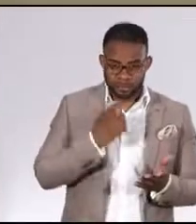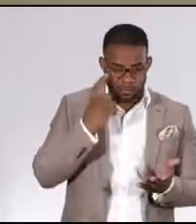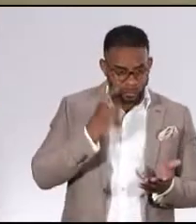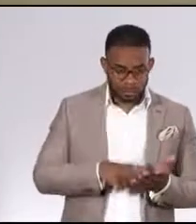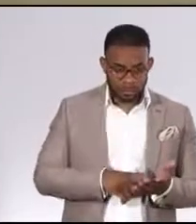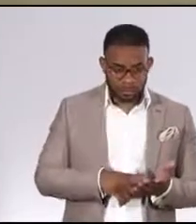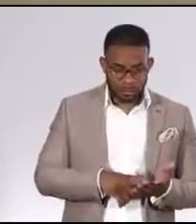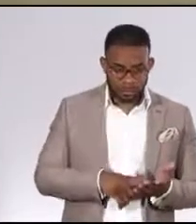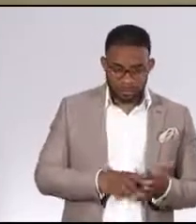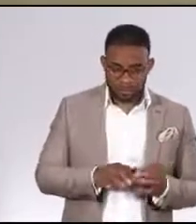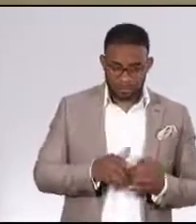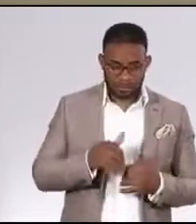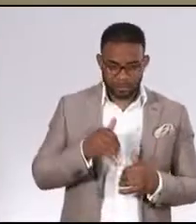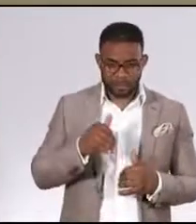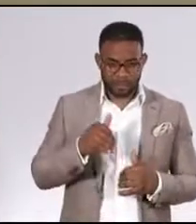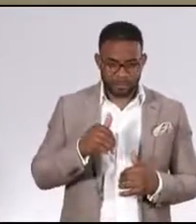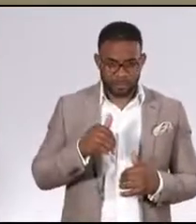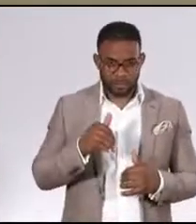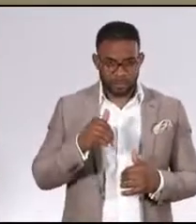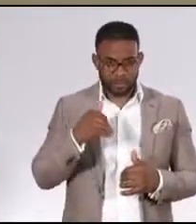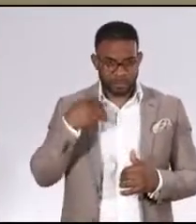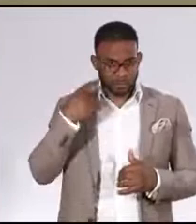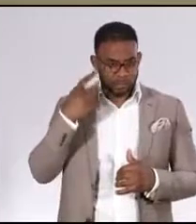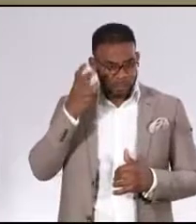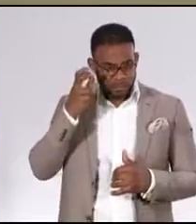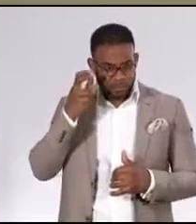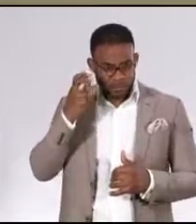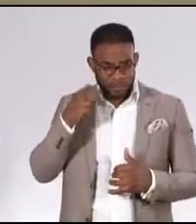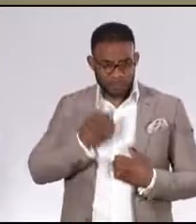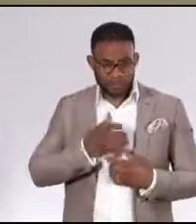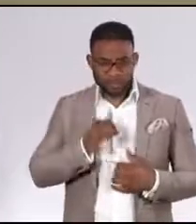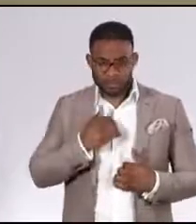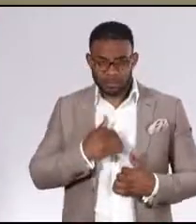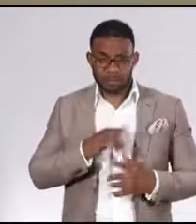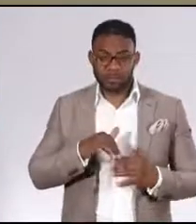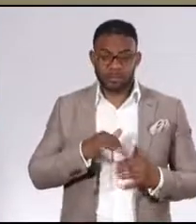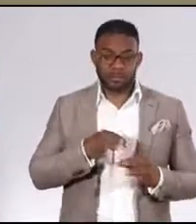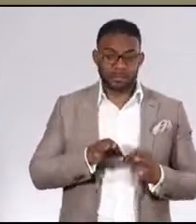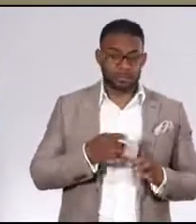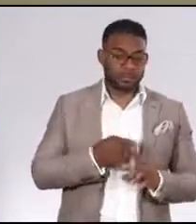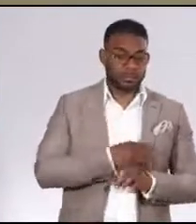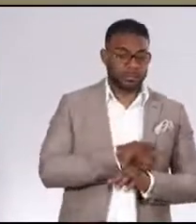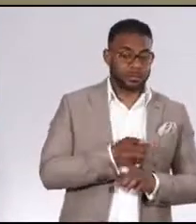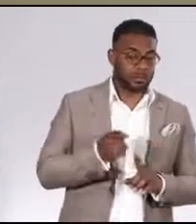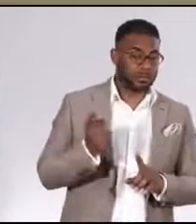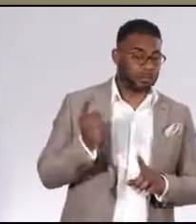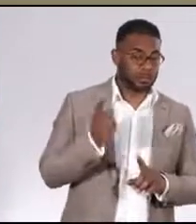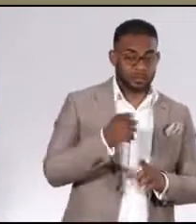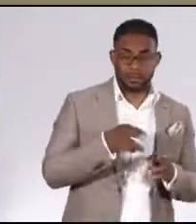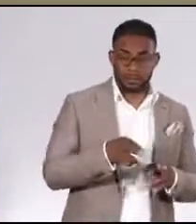i'll be here in fifty years. and How is set me in directly down the road of despair? Without without realizing it.